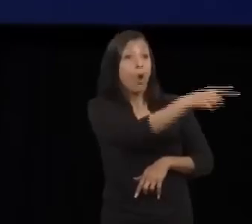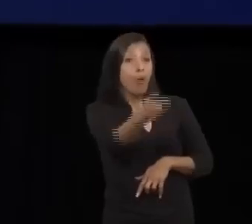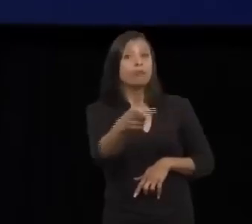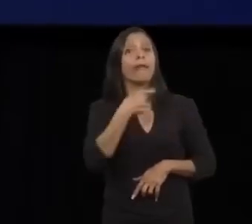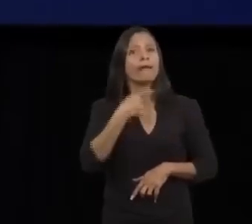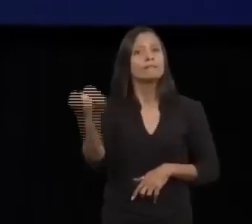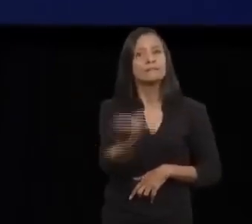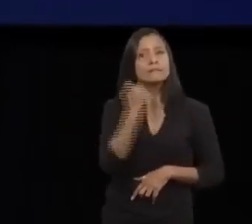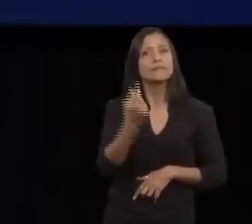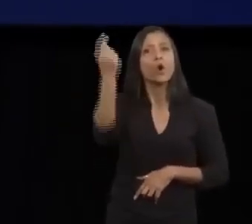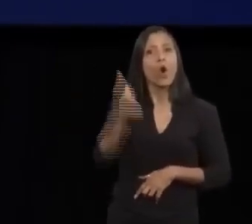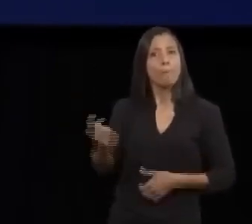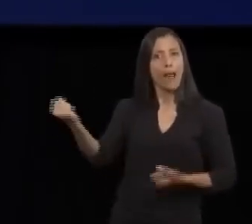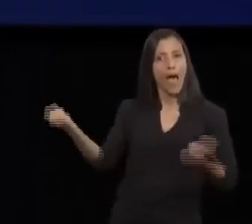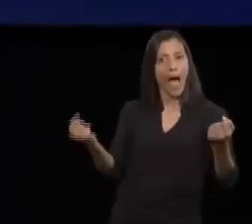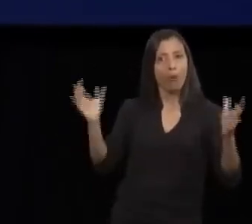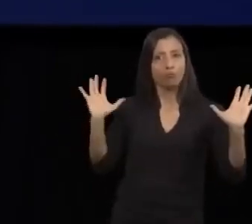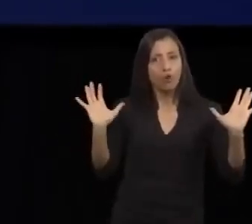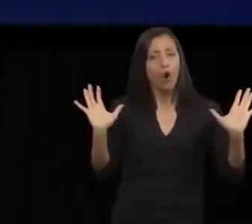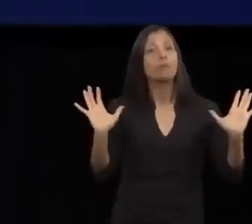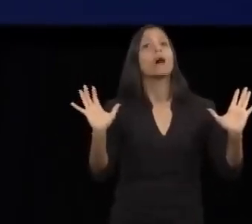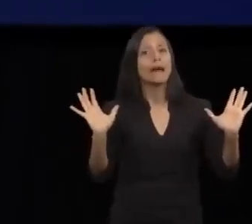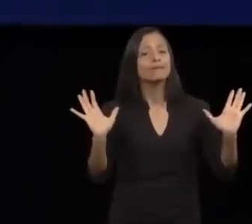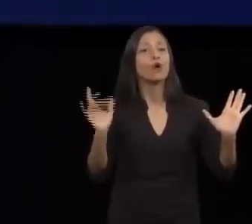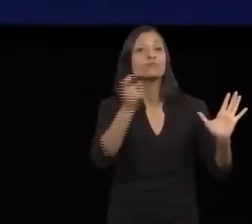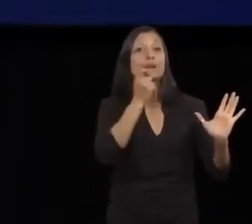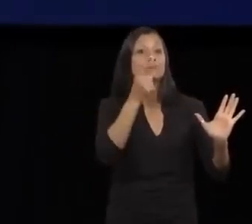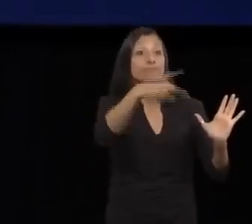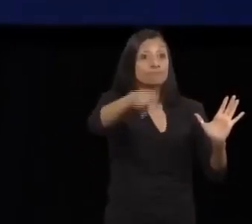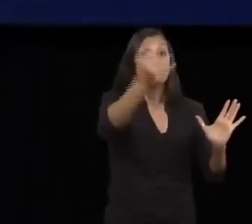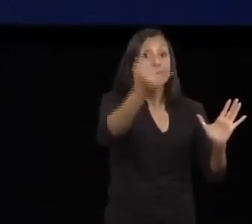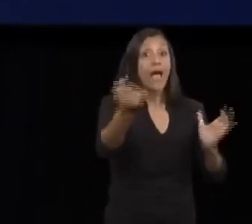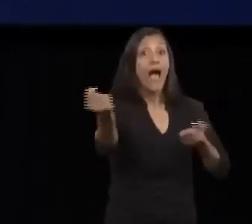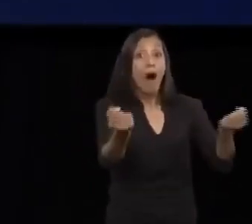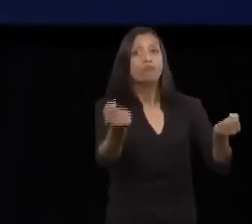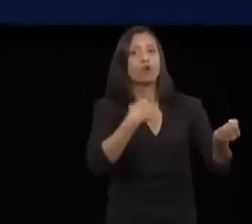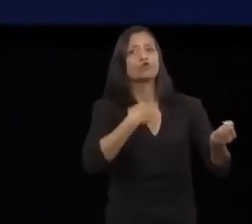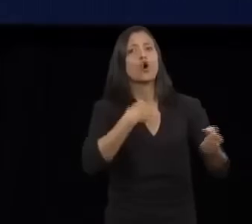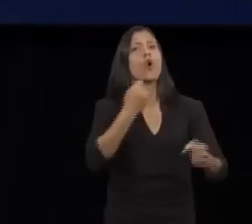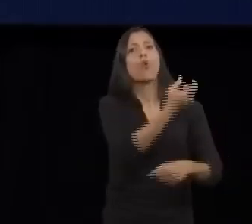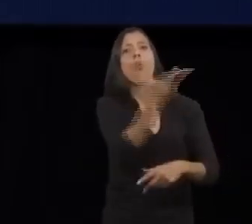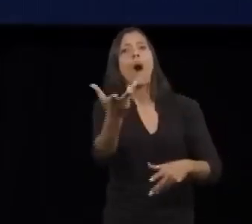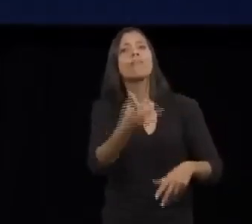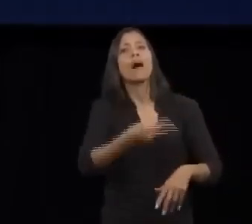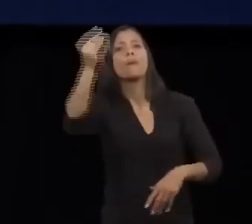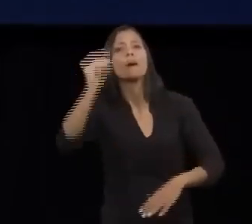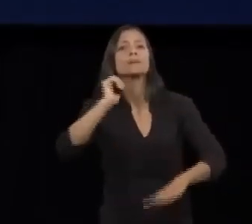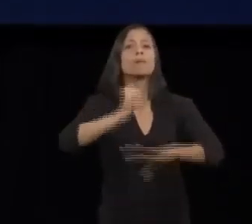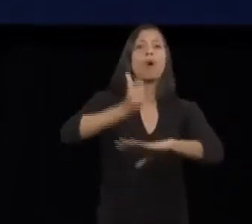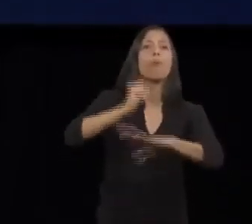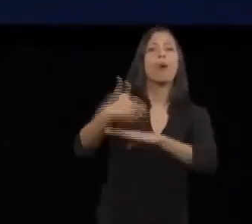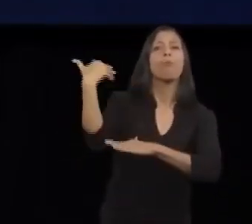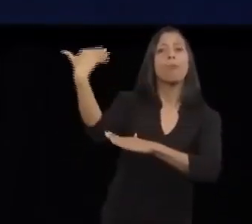that is, then, let's say, how many conferences and then all the transactions that are lost.